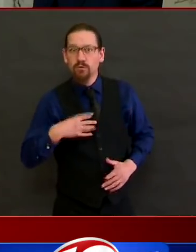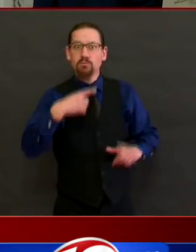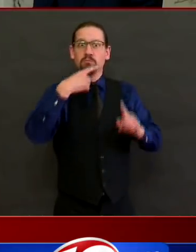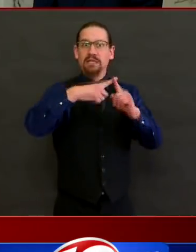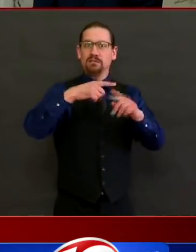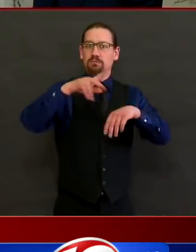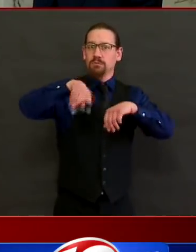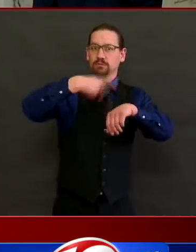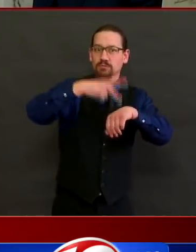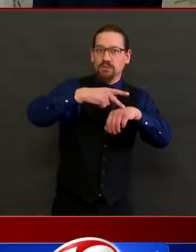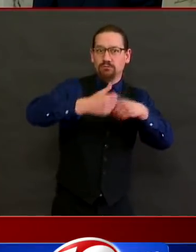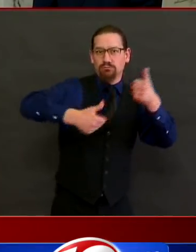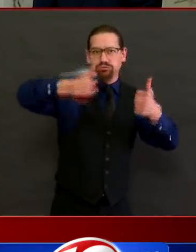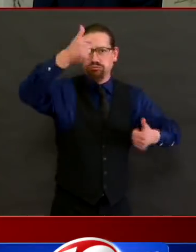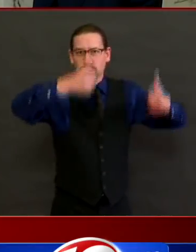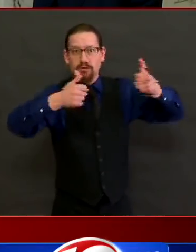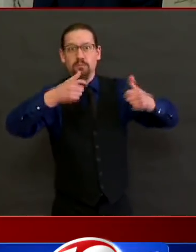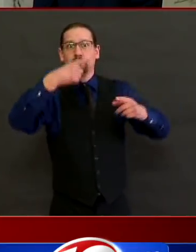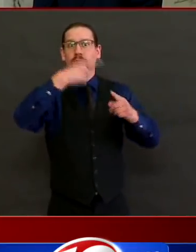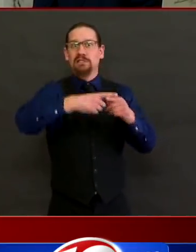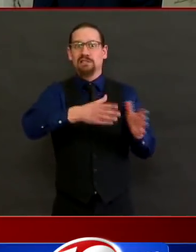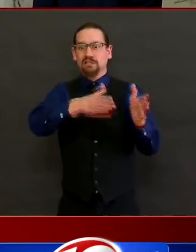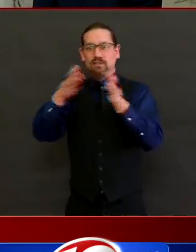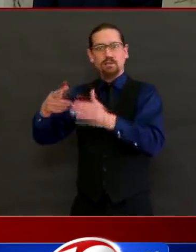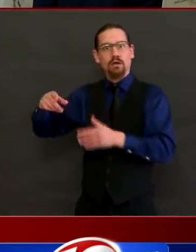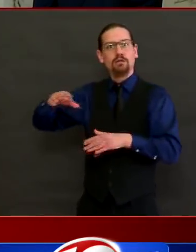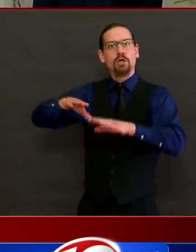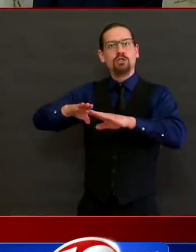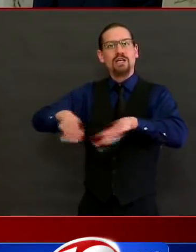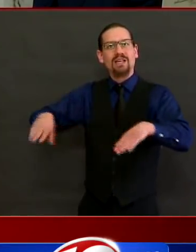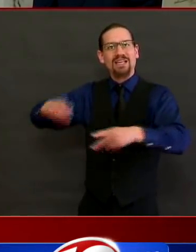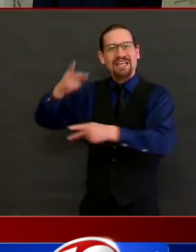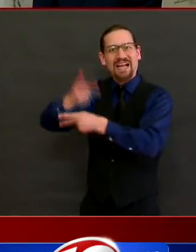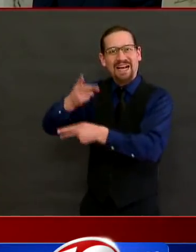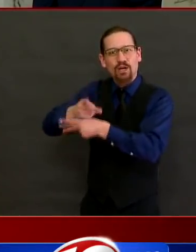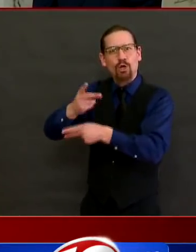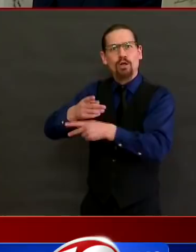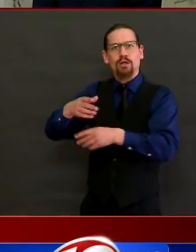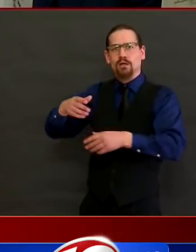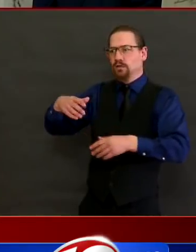BUILDING. BUT, IT IS ALSO CHILDCARE.